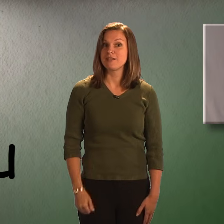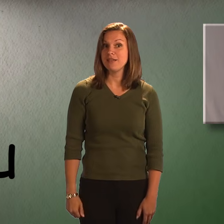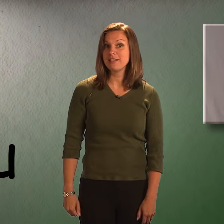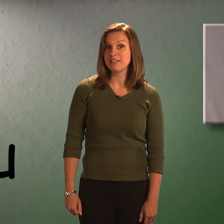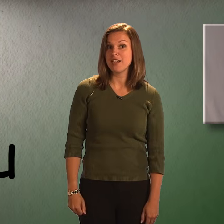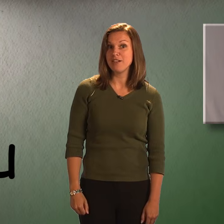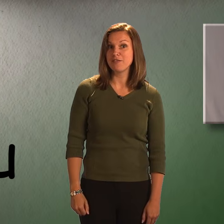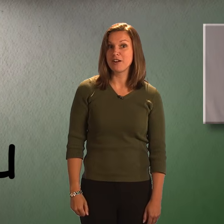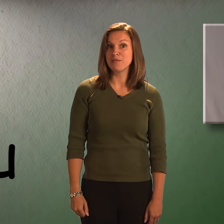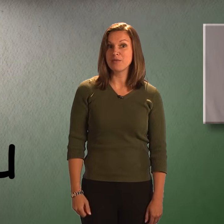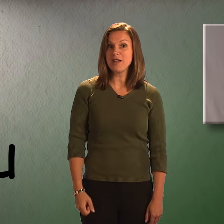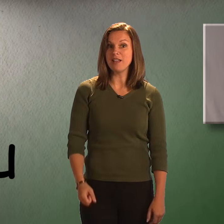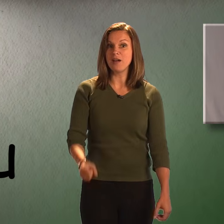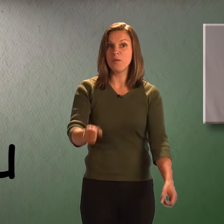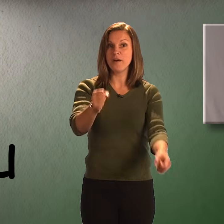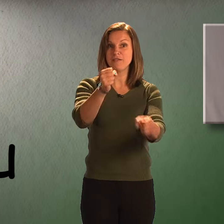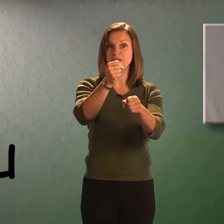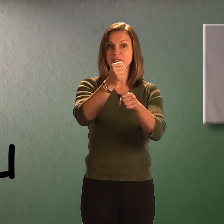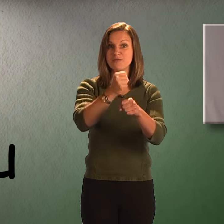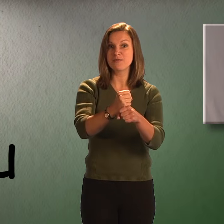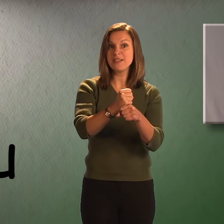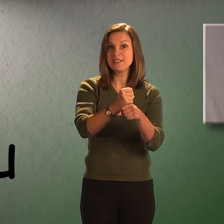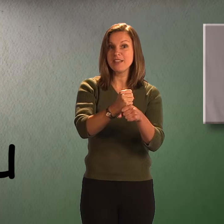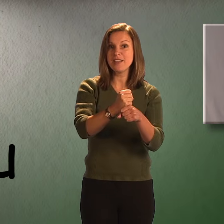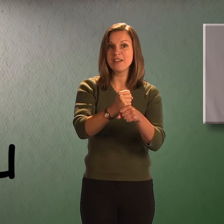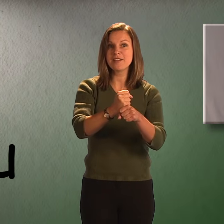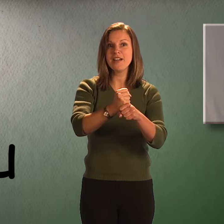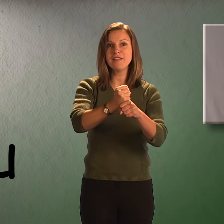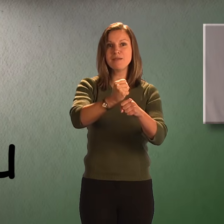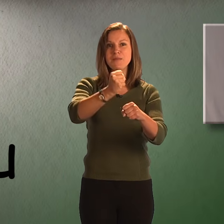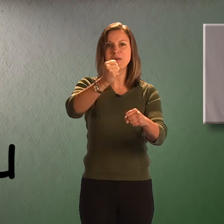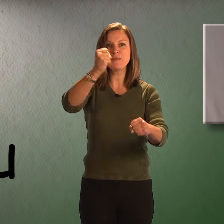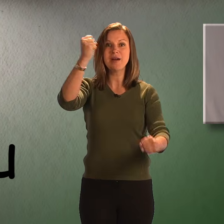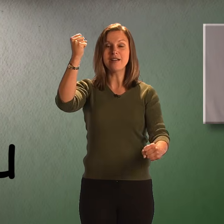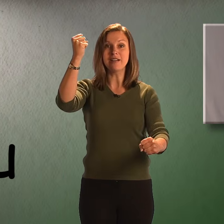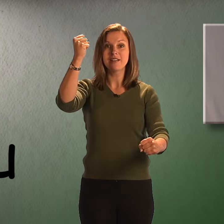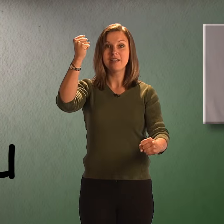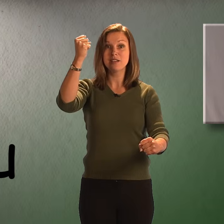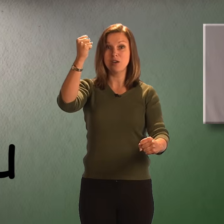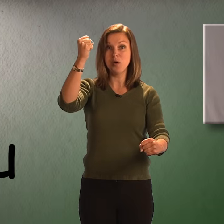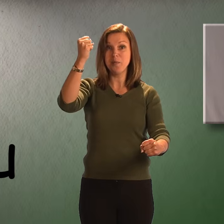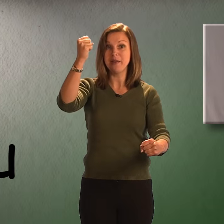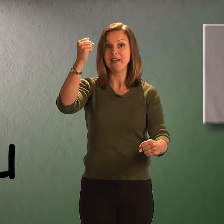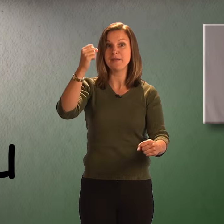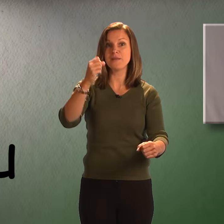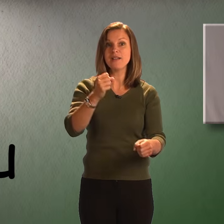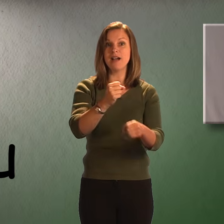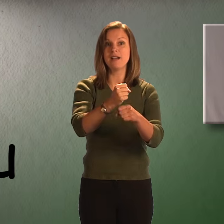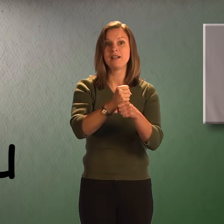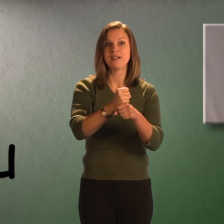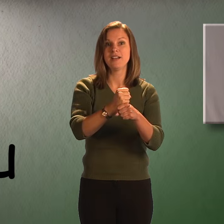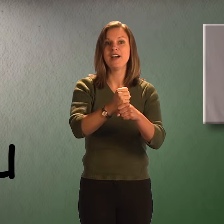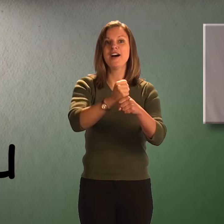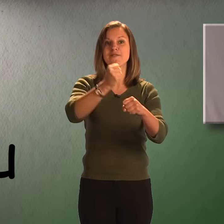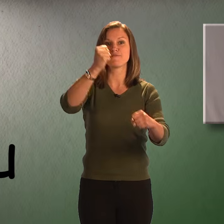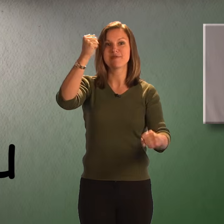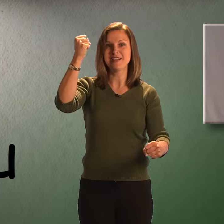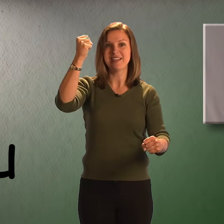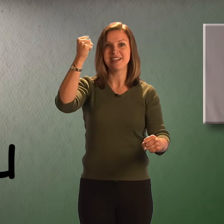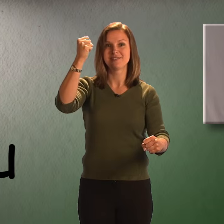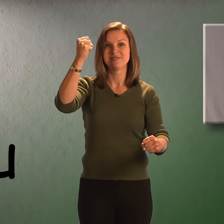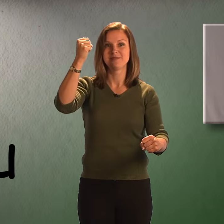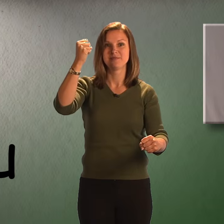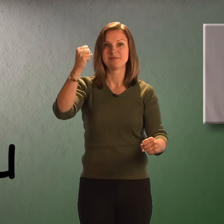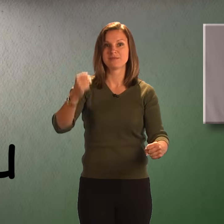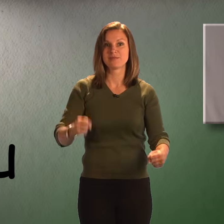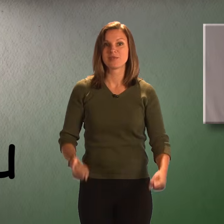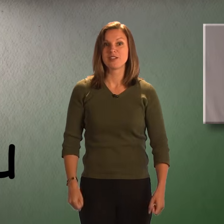To make the sign for "Umbrella" one fist rests on the other and they pull apart, like opening an umbrella. "Umbrella"